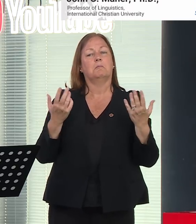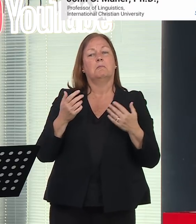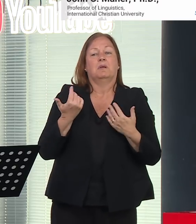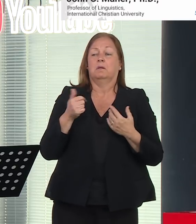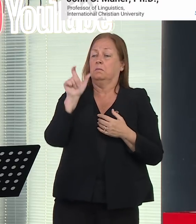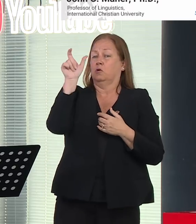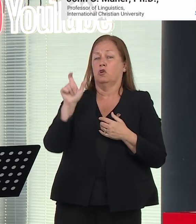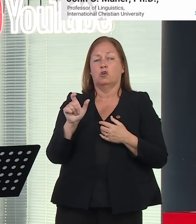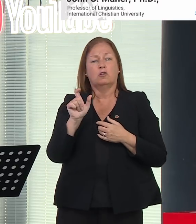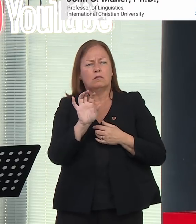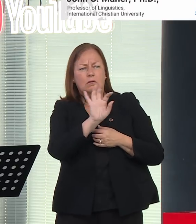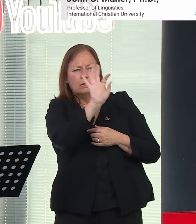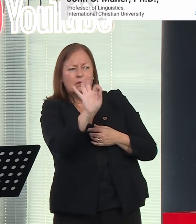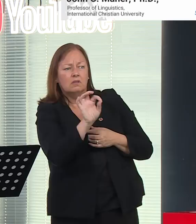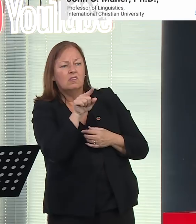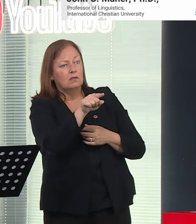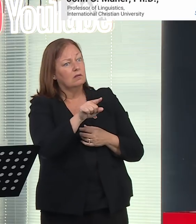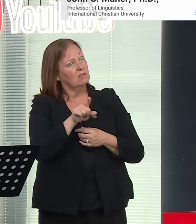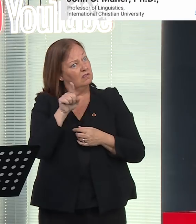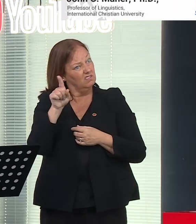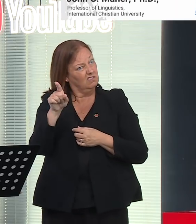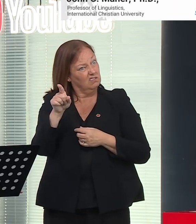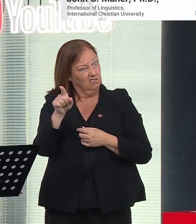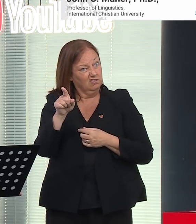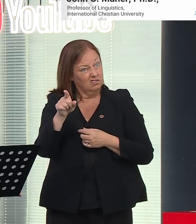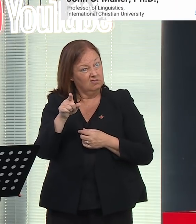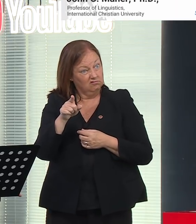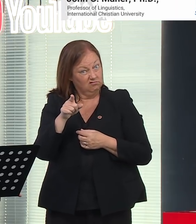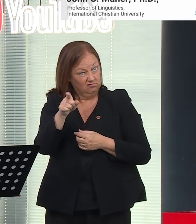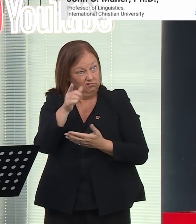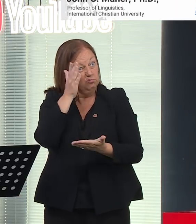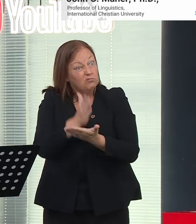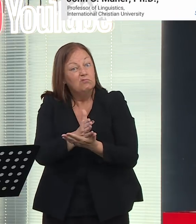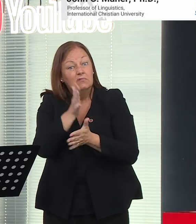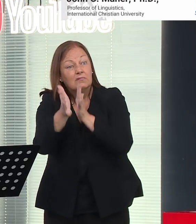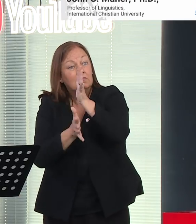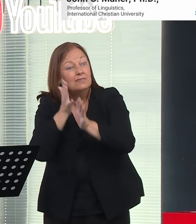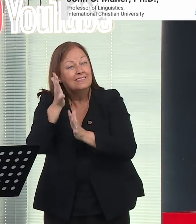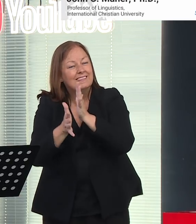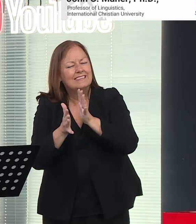Yes, Vietnamese sign language is a language and so on.